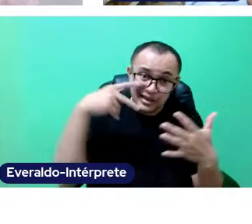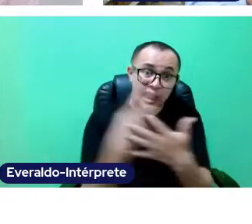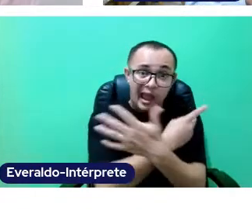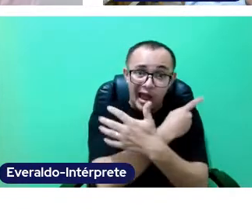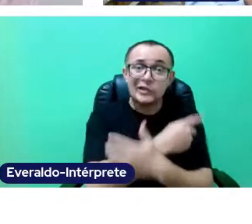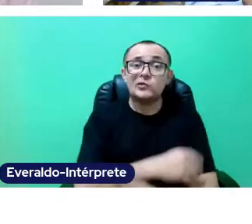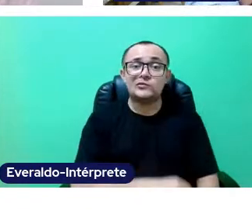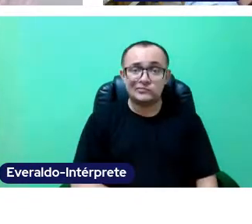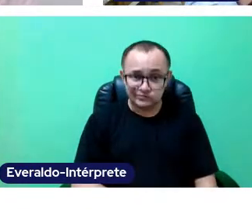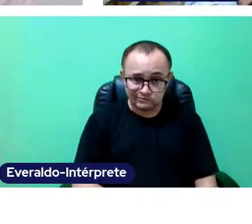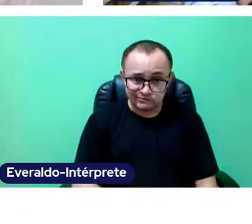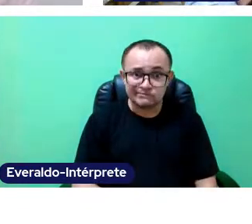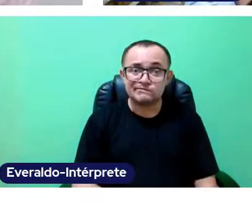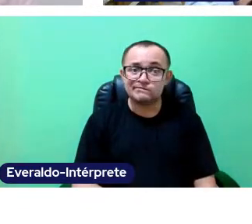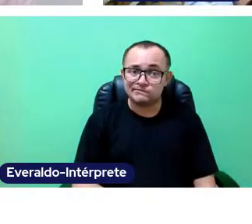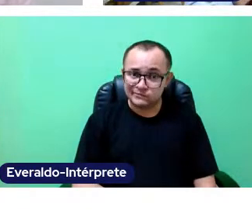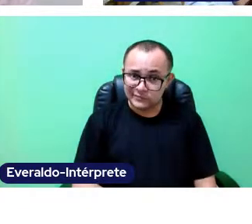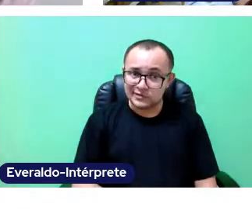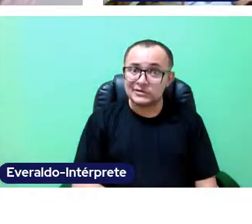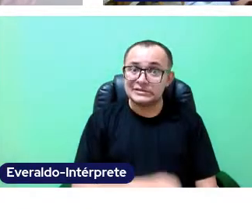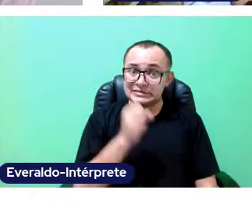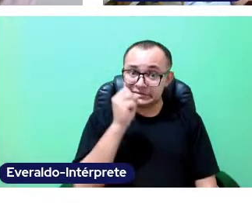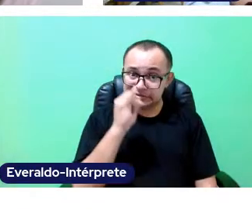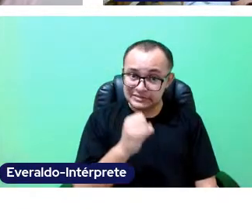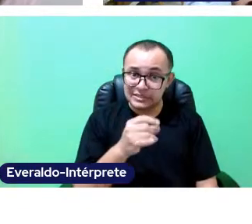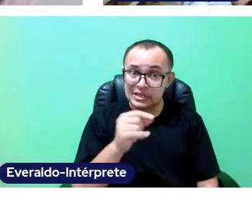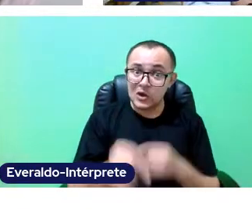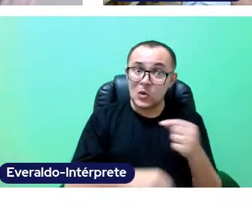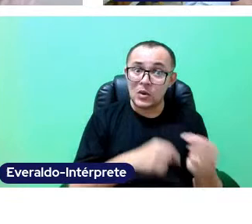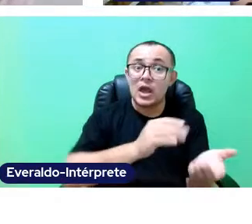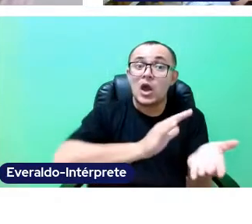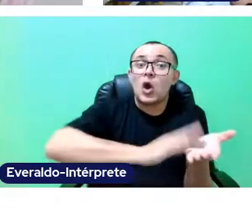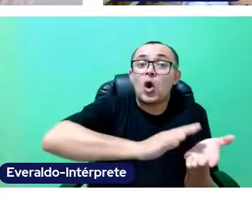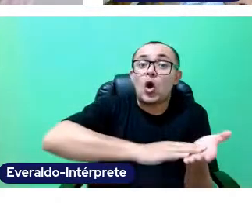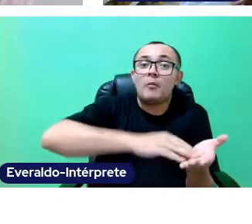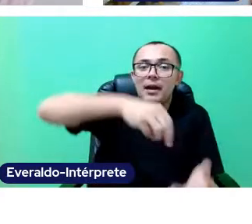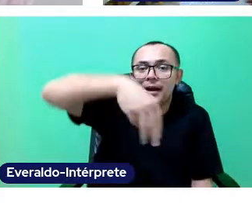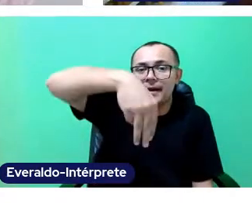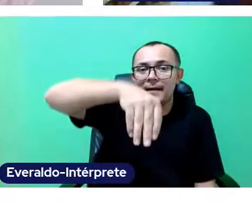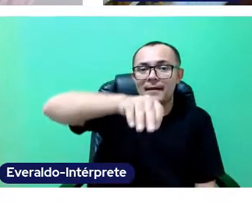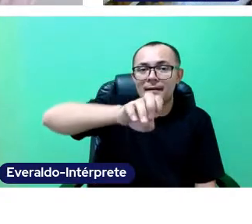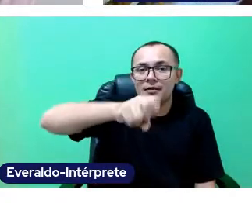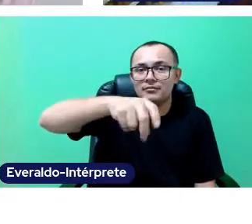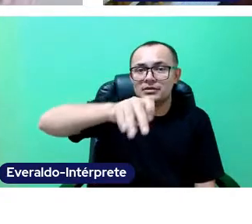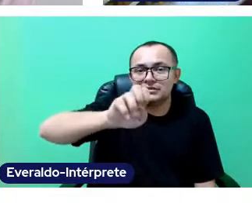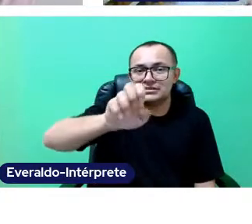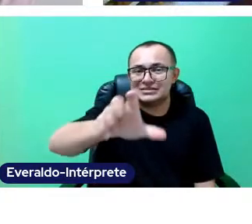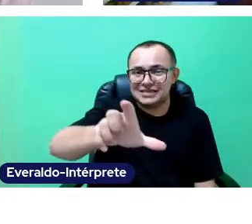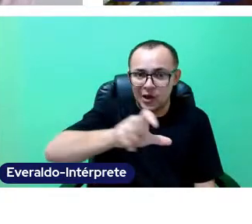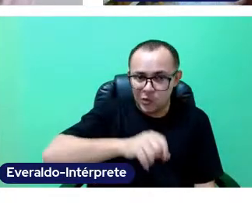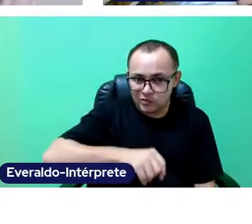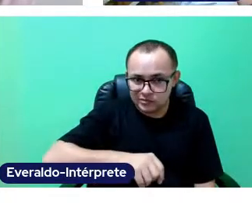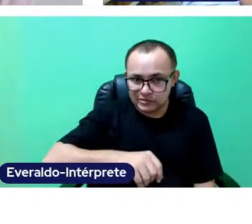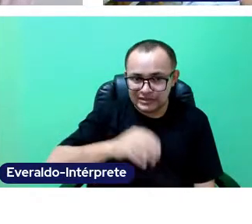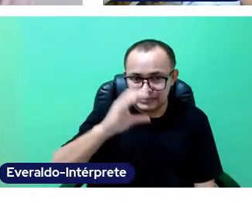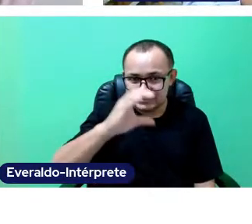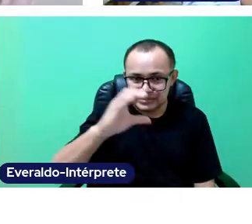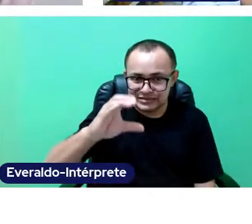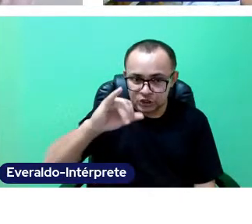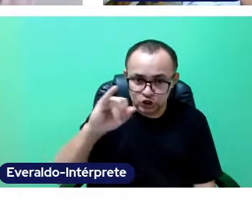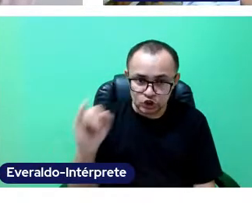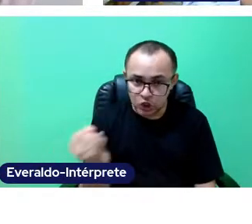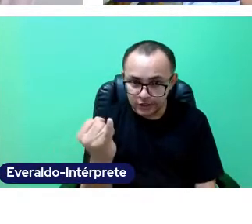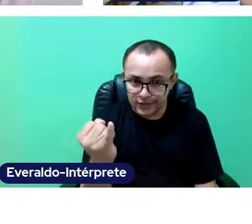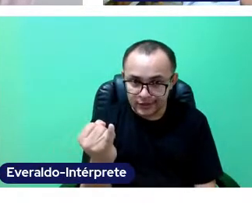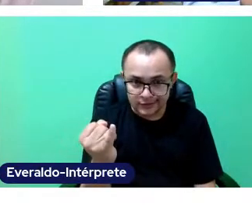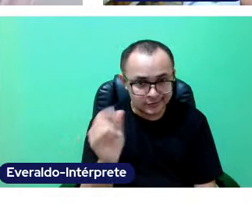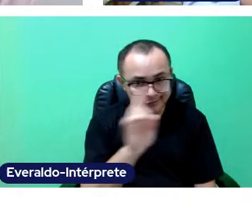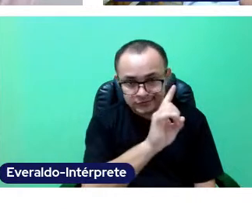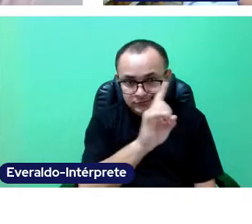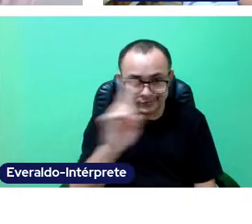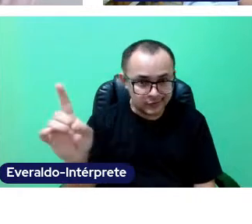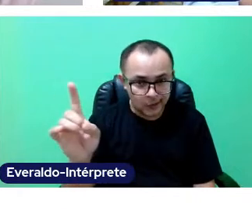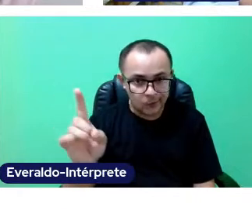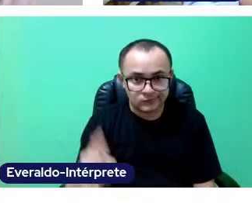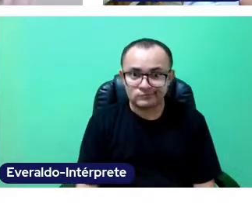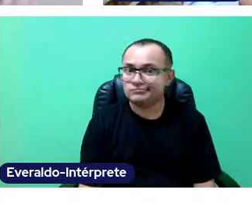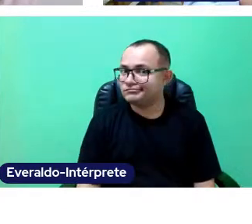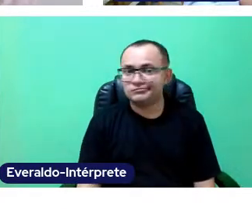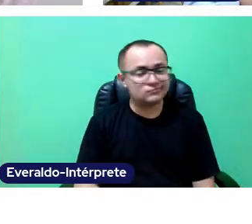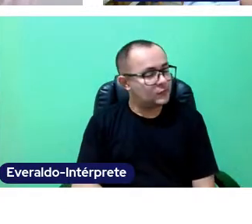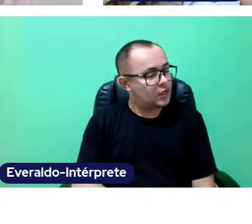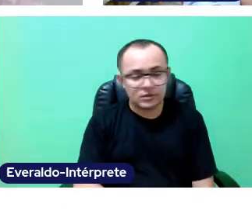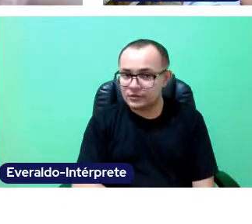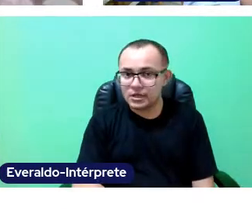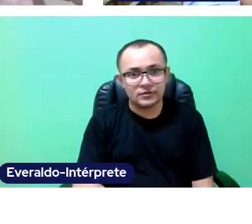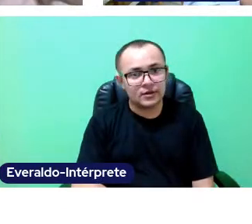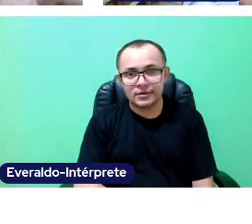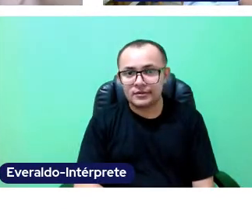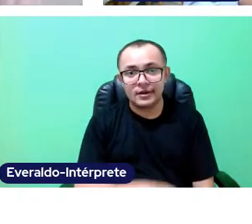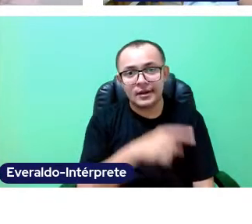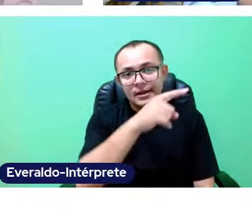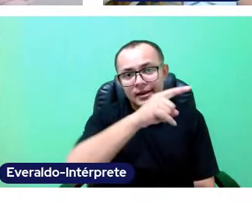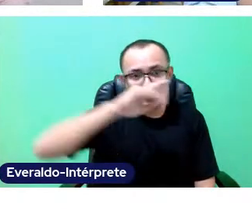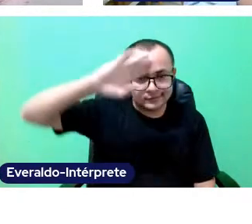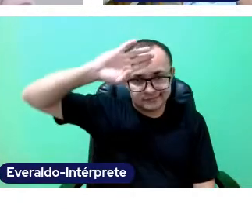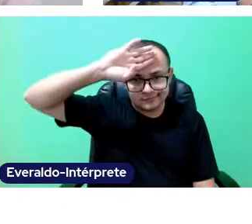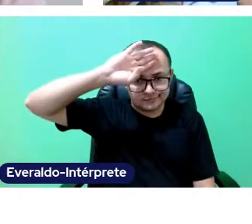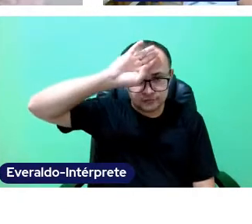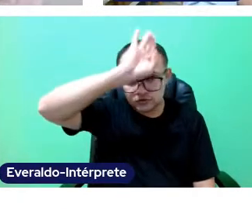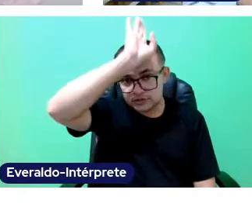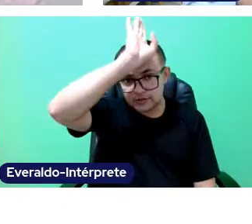if they try to advance this monthly fee in schools, because we will not allow it. Today that space is dominated by bolsonarism, and we will face it head on.